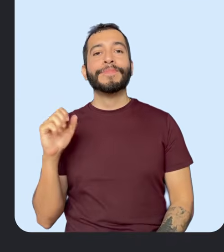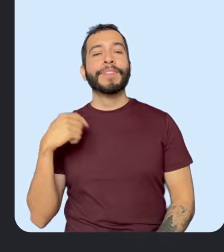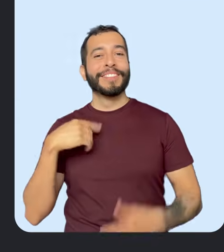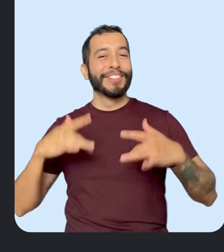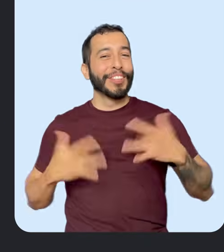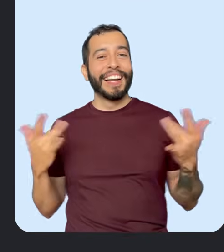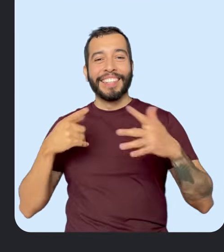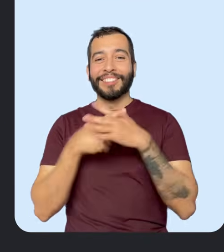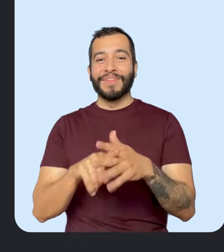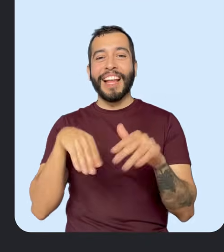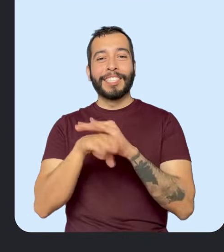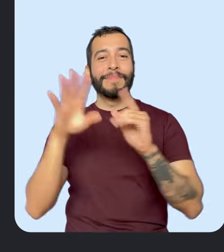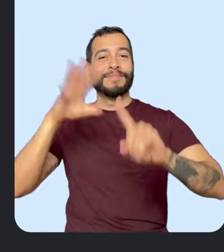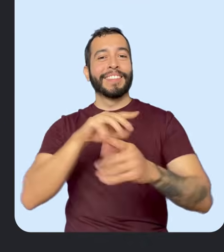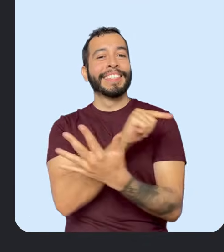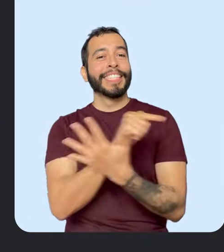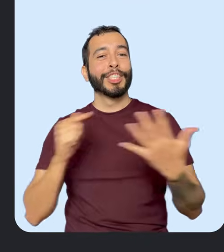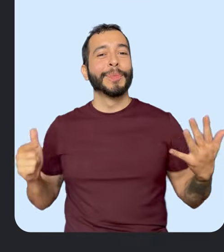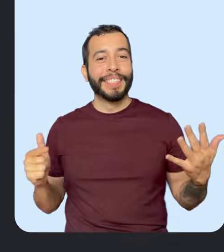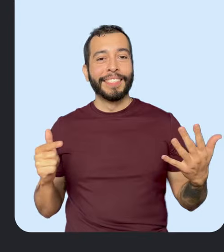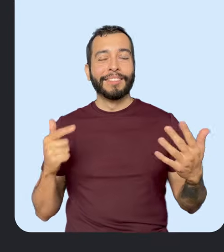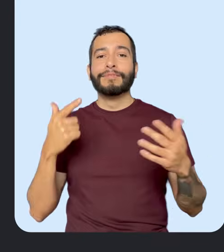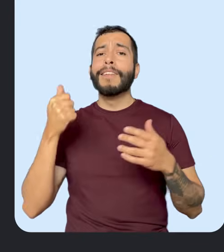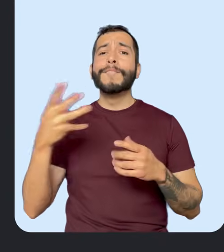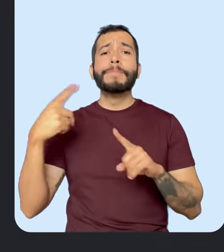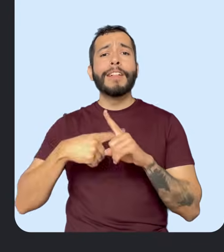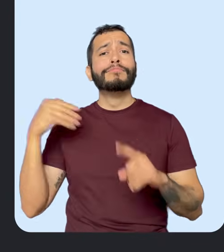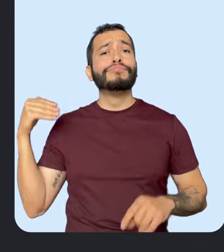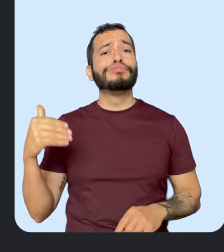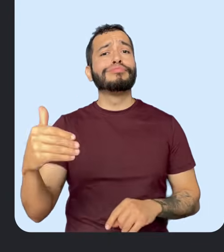I'm thrilled to be kicking off our Accessibility Highlight series where every few months we'll be sharing